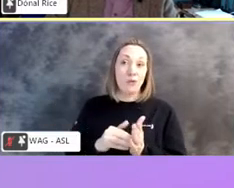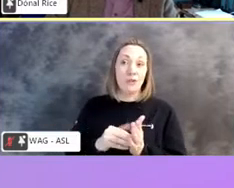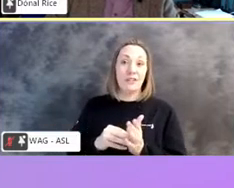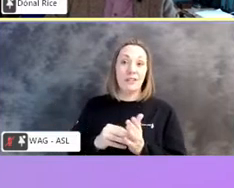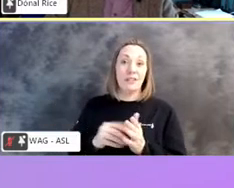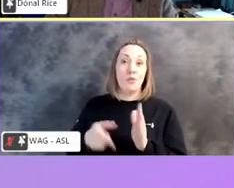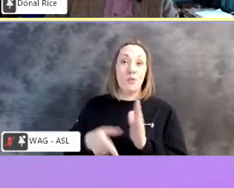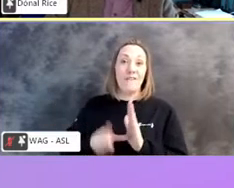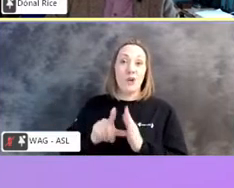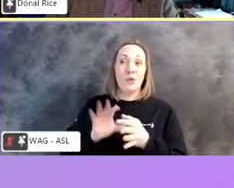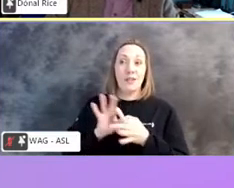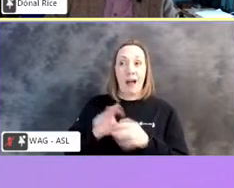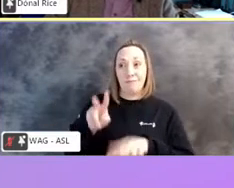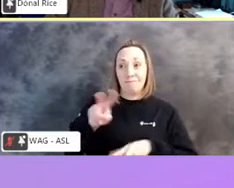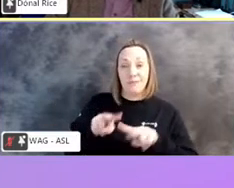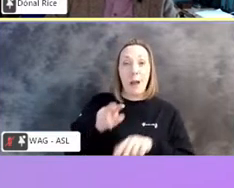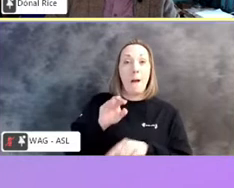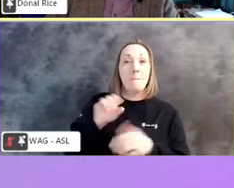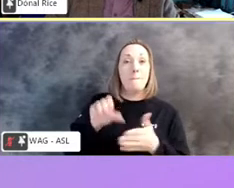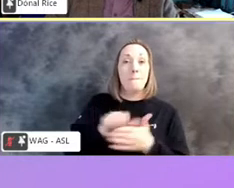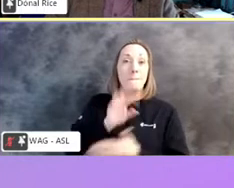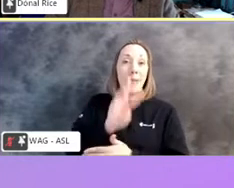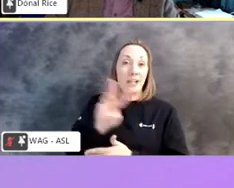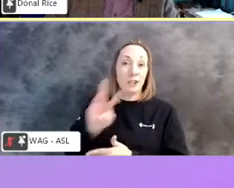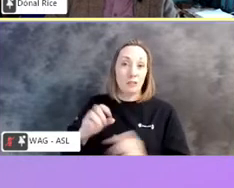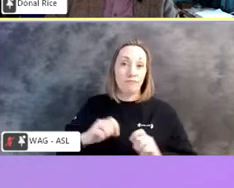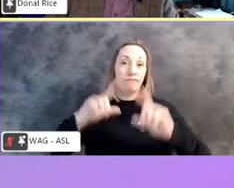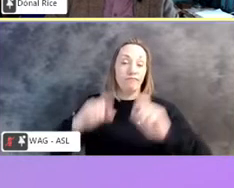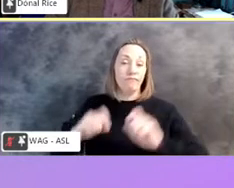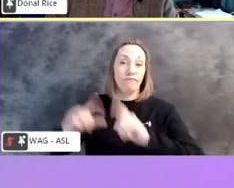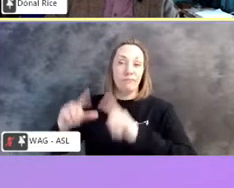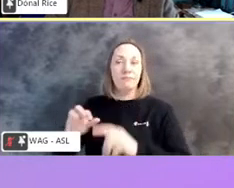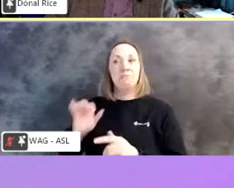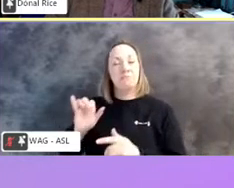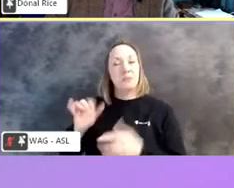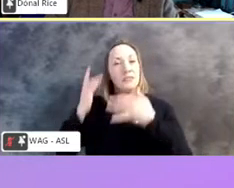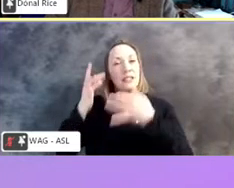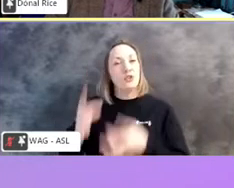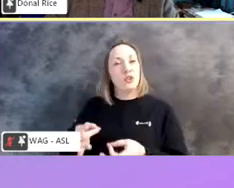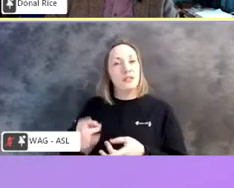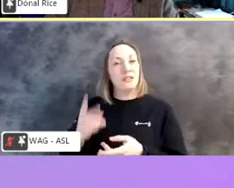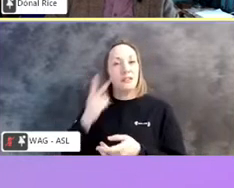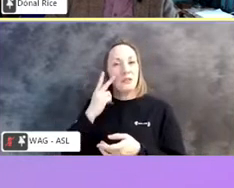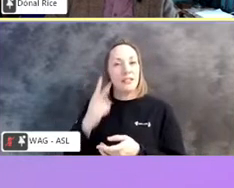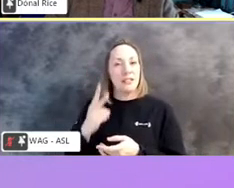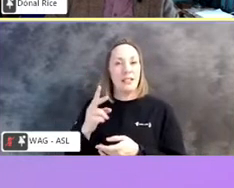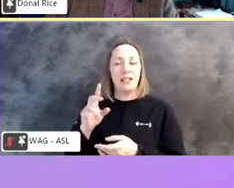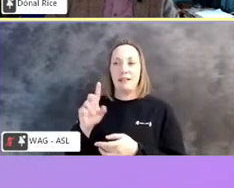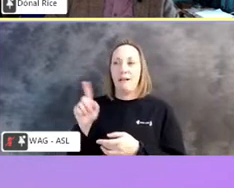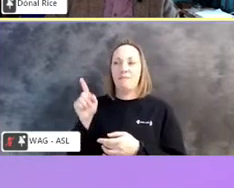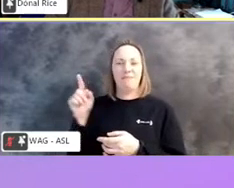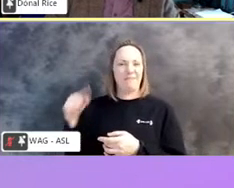reviews and conducted I would say well north of 200,000